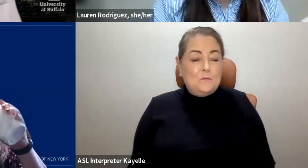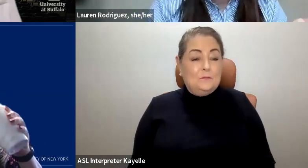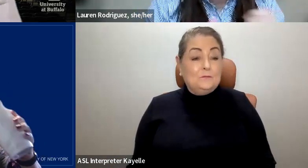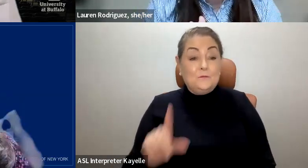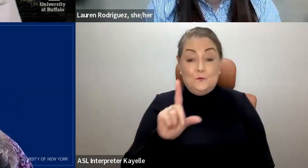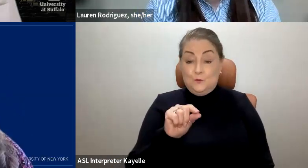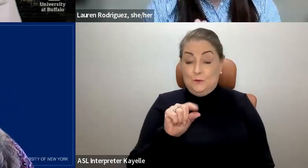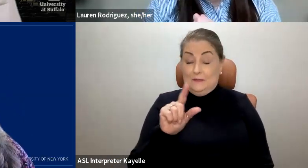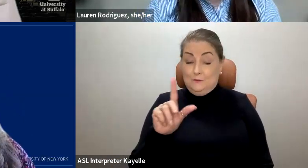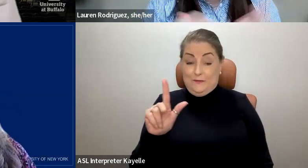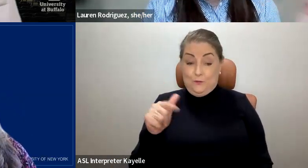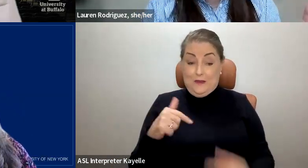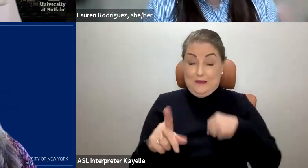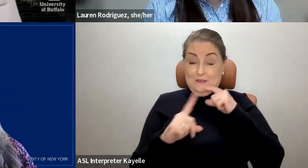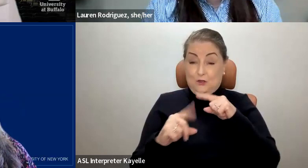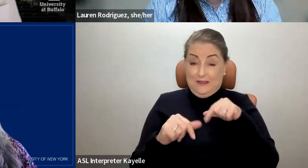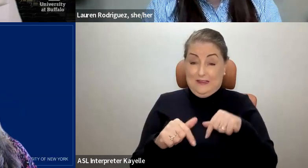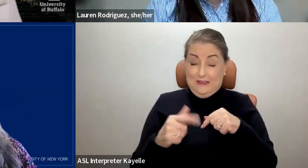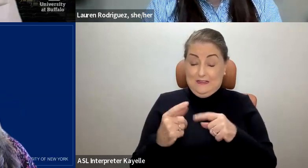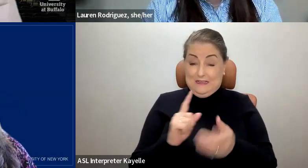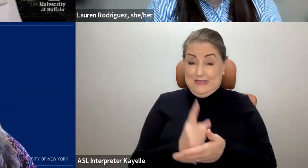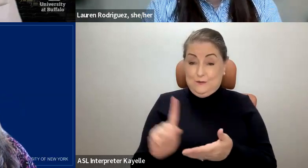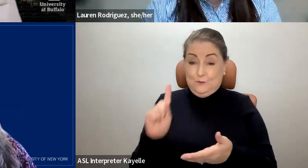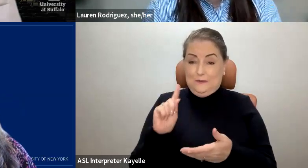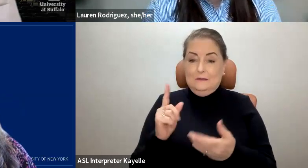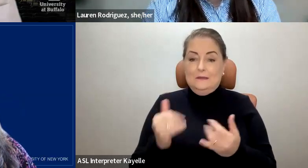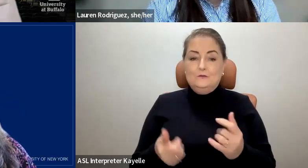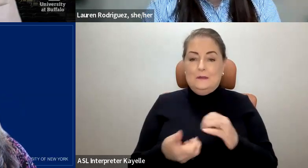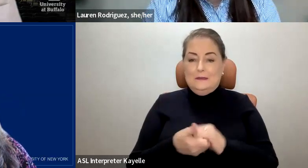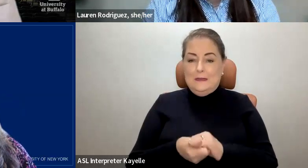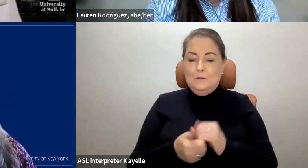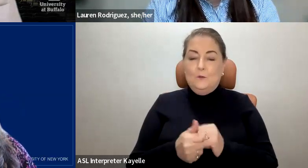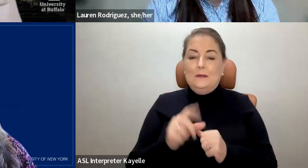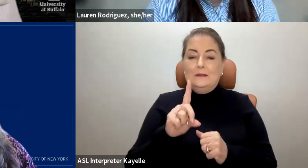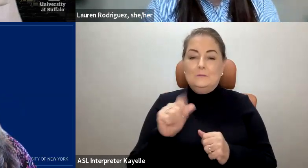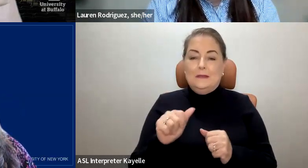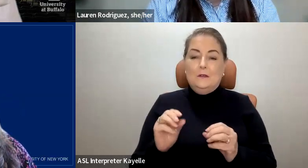her last week. Even more exciting is she's been collaborating with the disability office in a way to